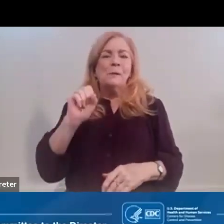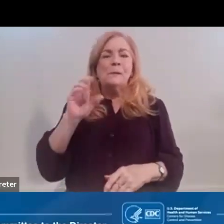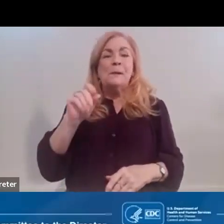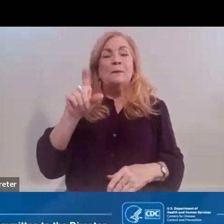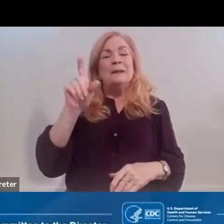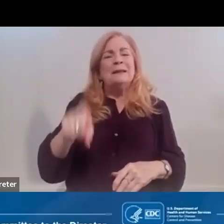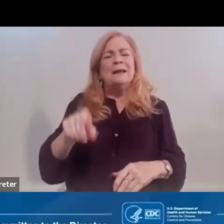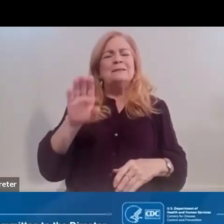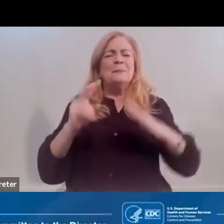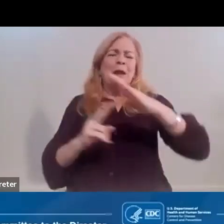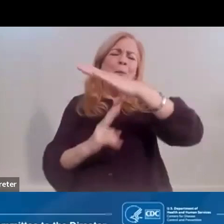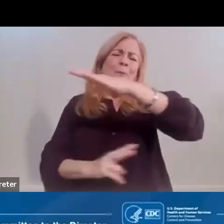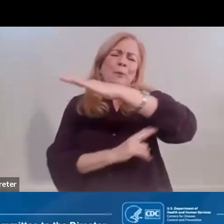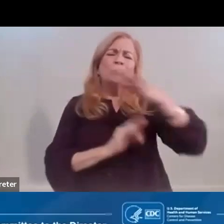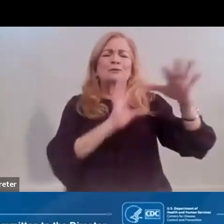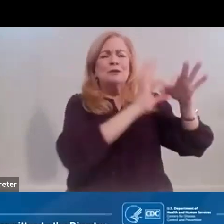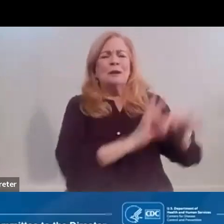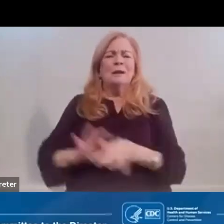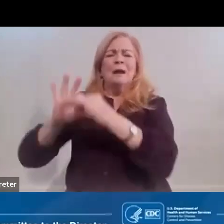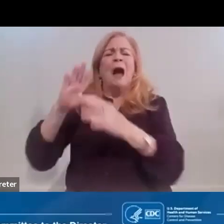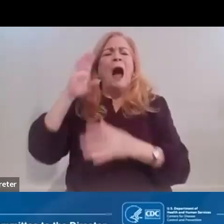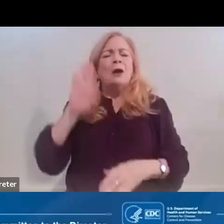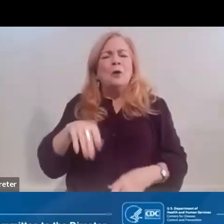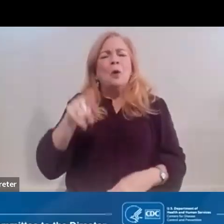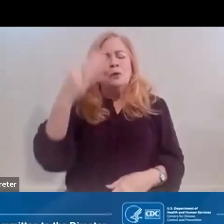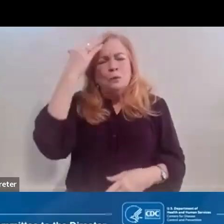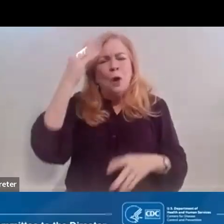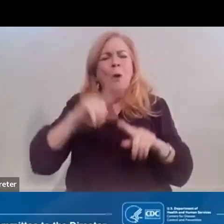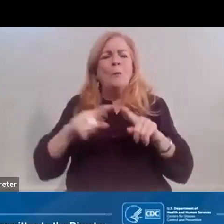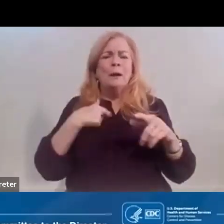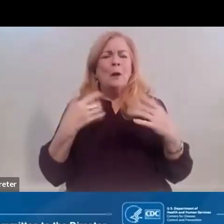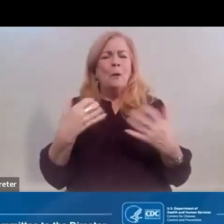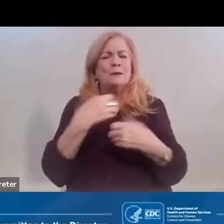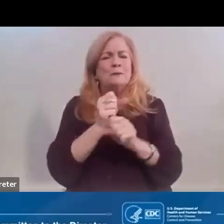I know you know that, but I'm here to ask you not only to make sure that you figure out when